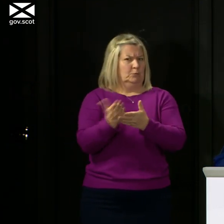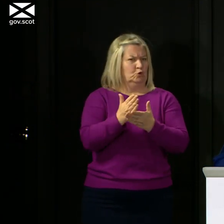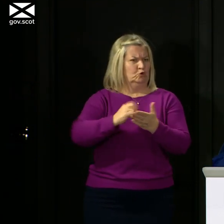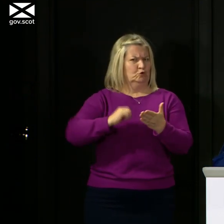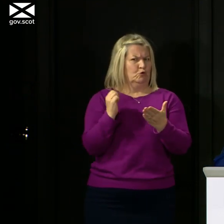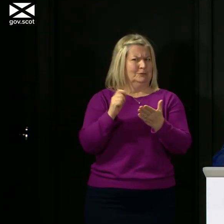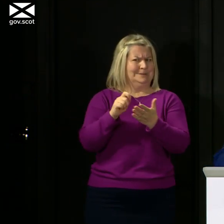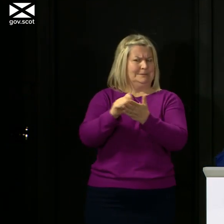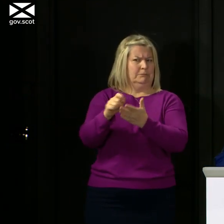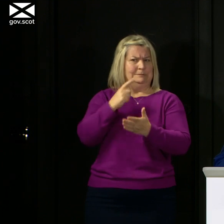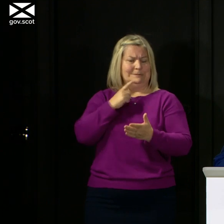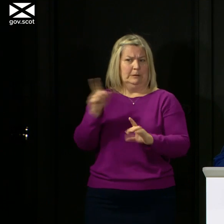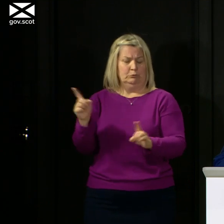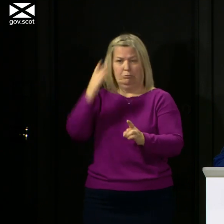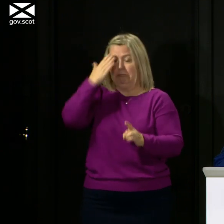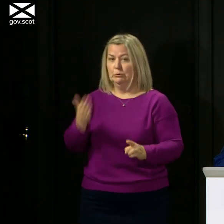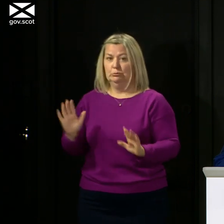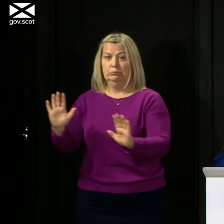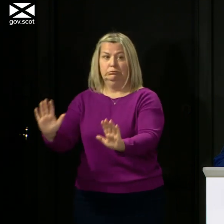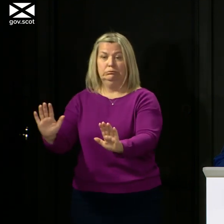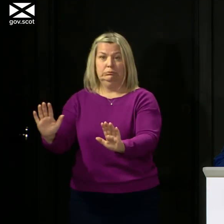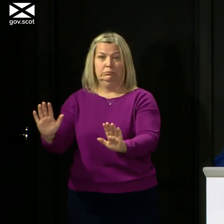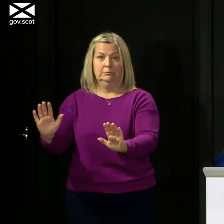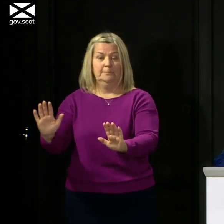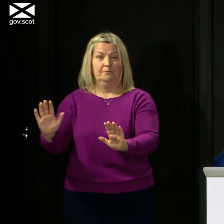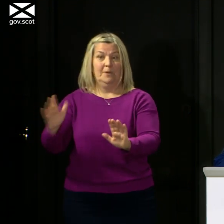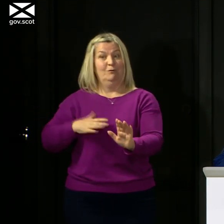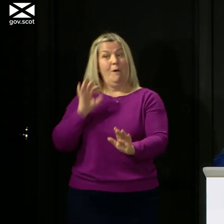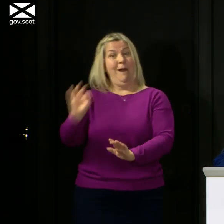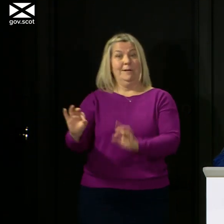that comment on, so I guess in the first instance you would have to ask him. What I've said